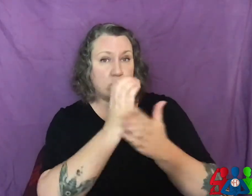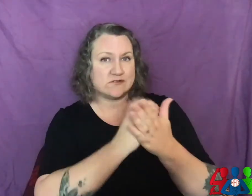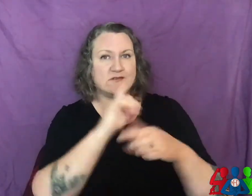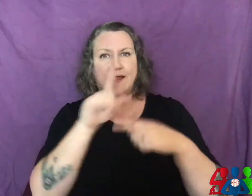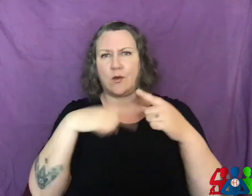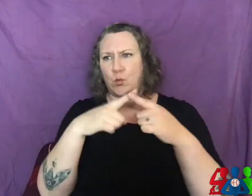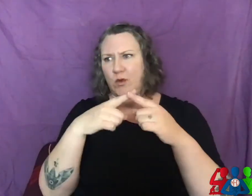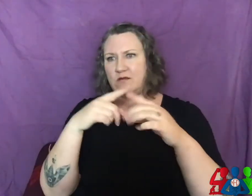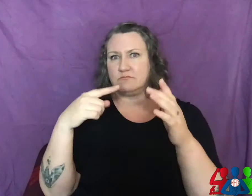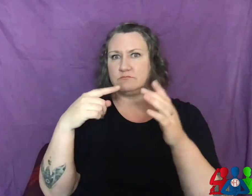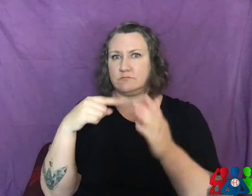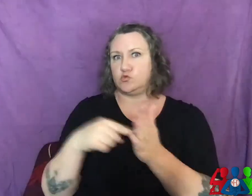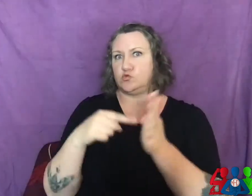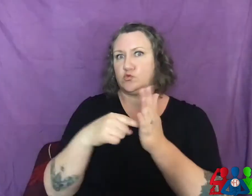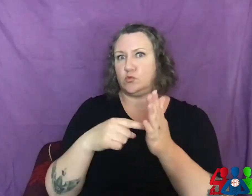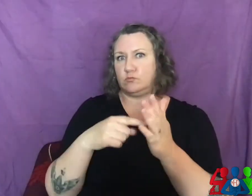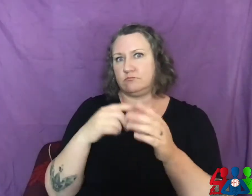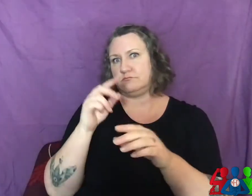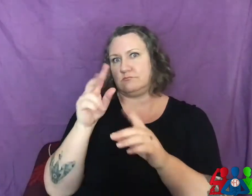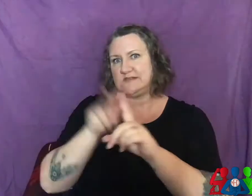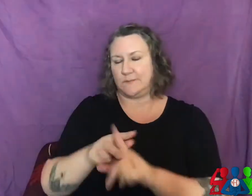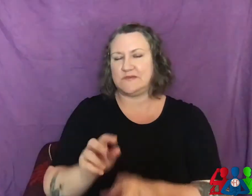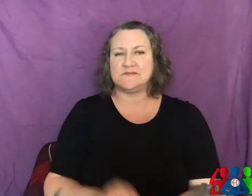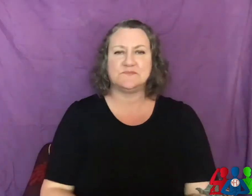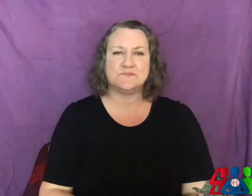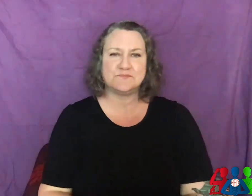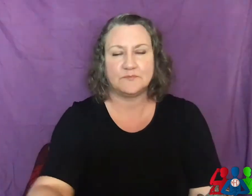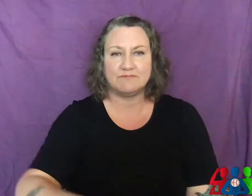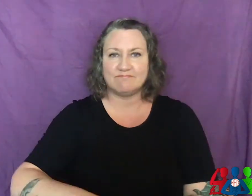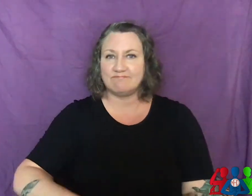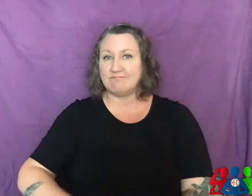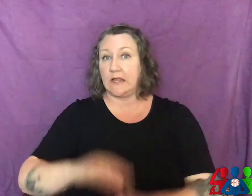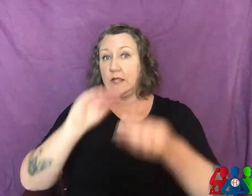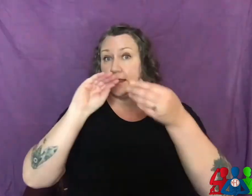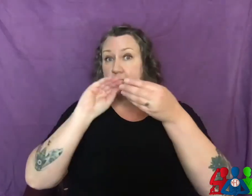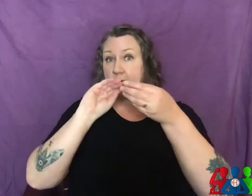we need to keep in mind when developing our course and the expectations for assignments